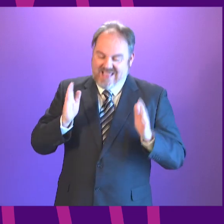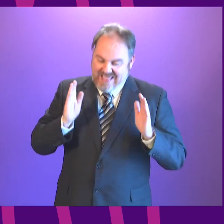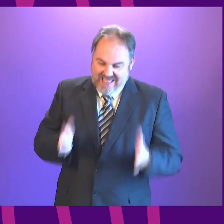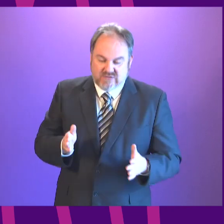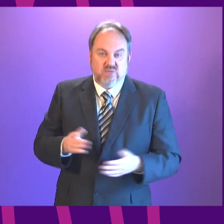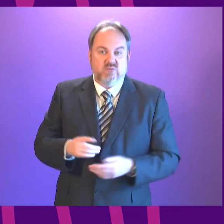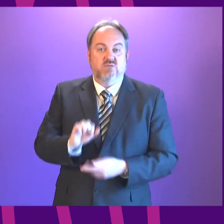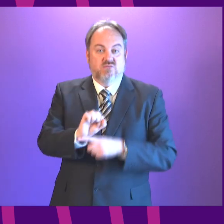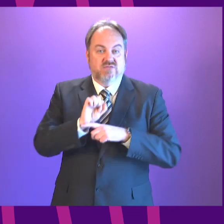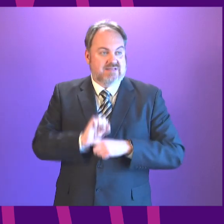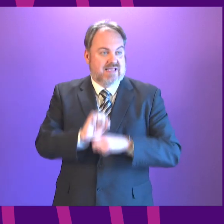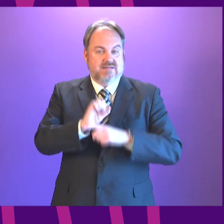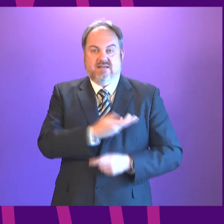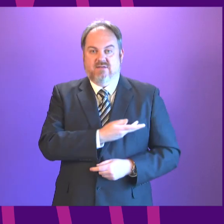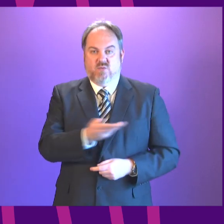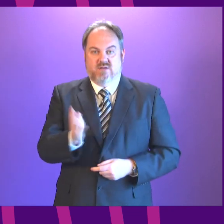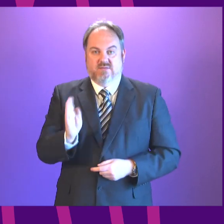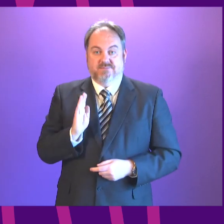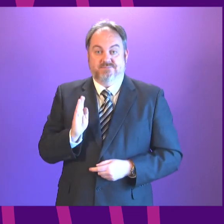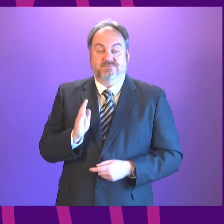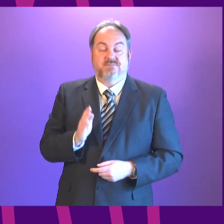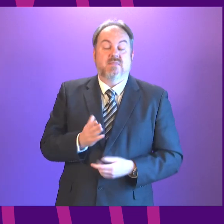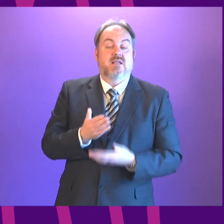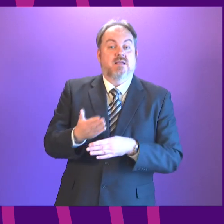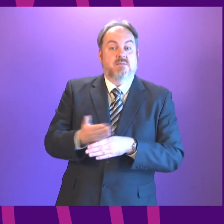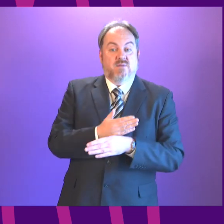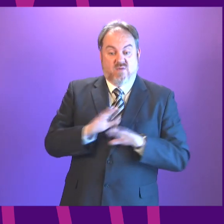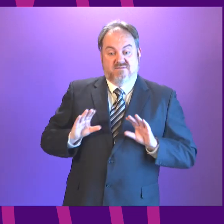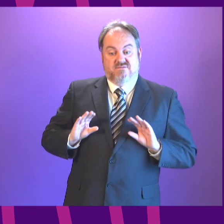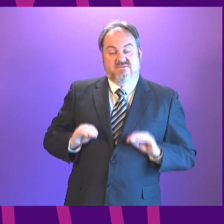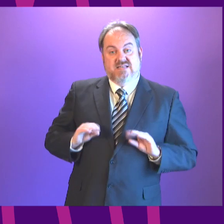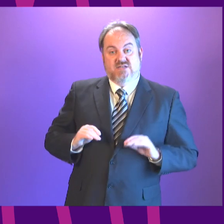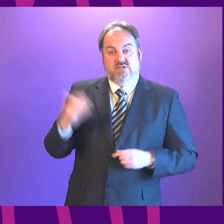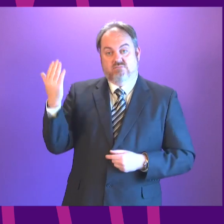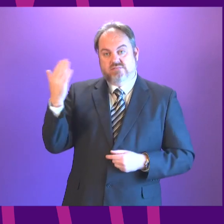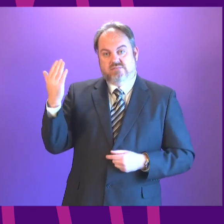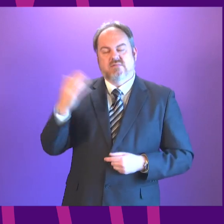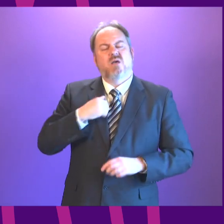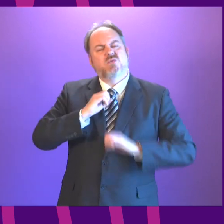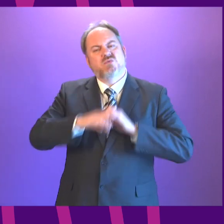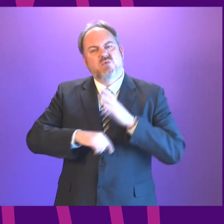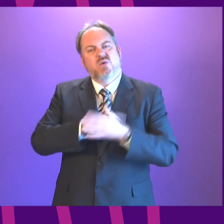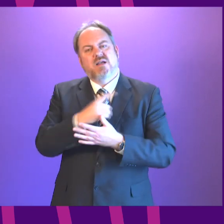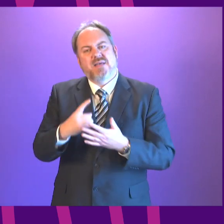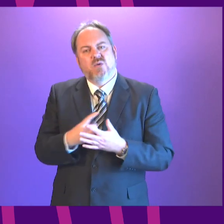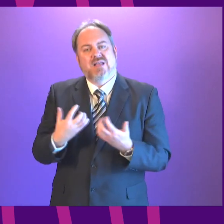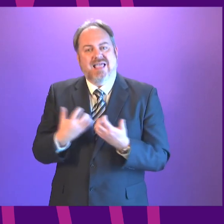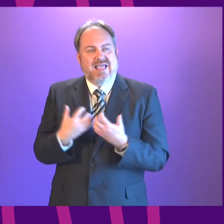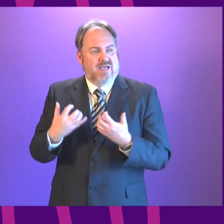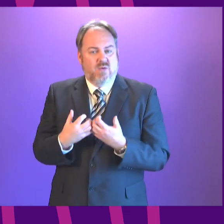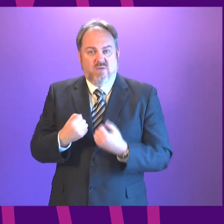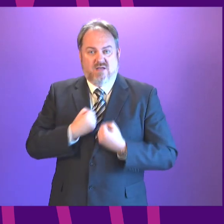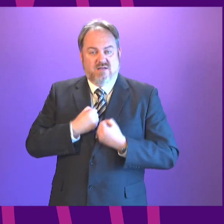Before I close today, I want to address the impact of the decisions made by many other